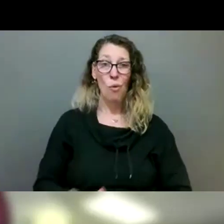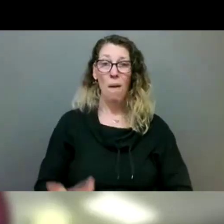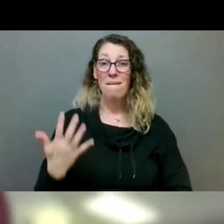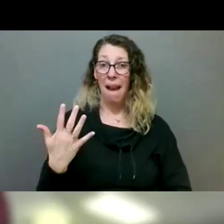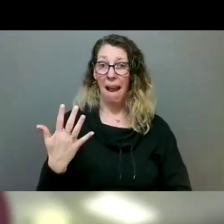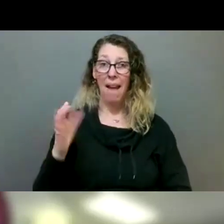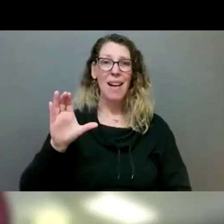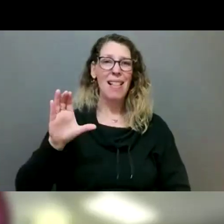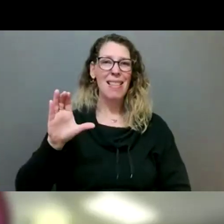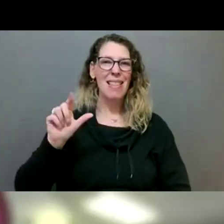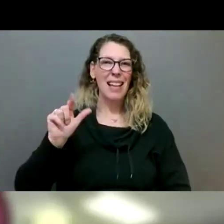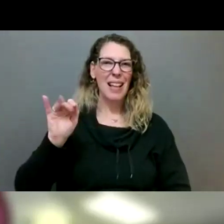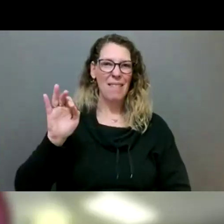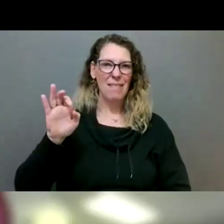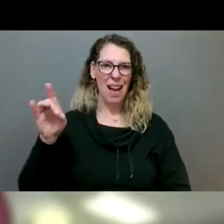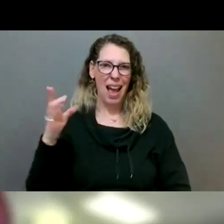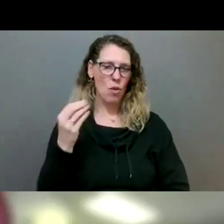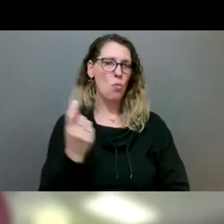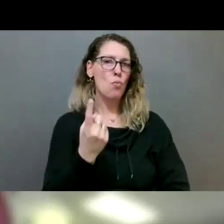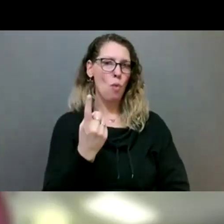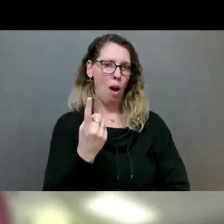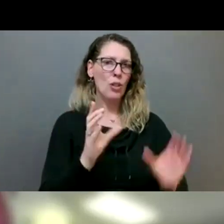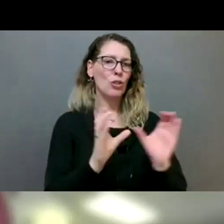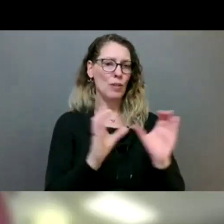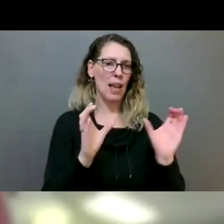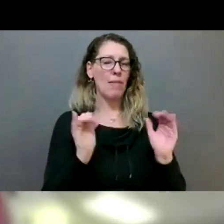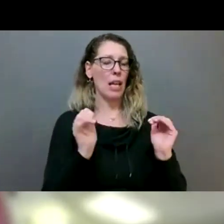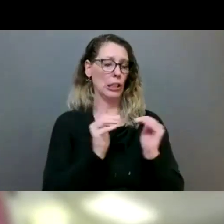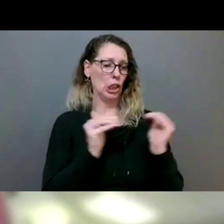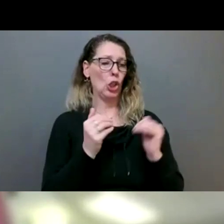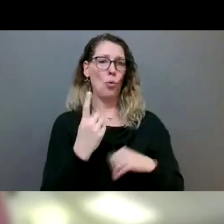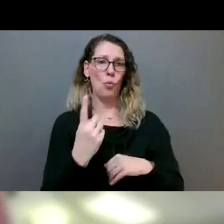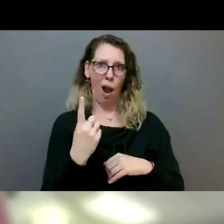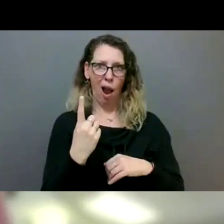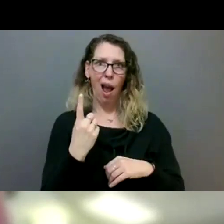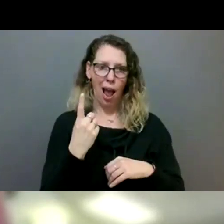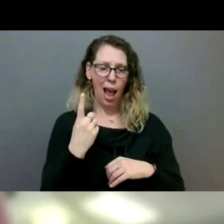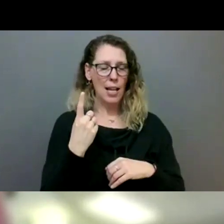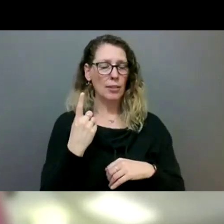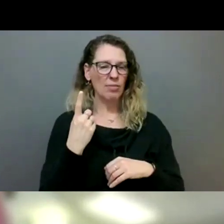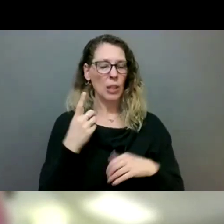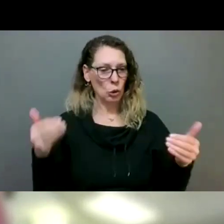certificated that really is our Tier 1 boots on the ground, greeting kids at the doors,